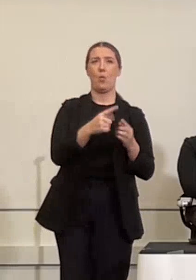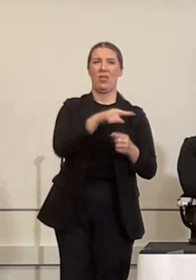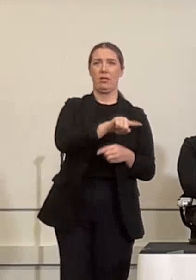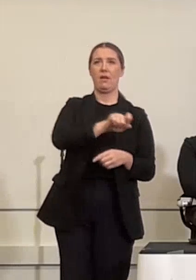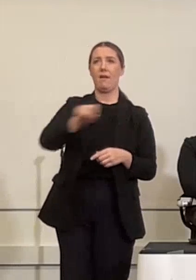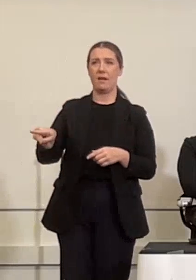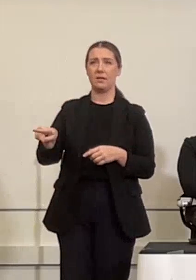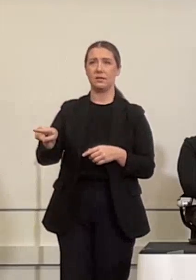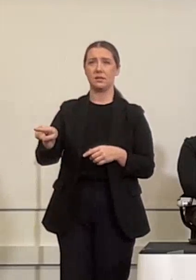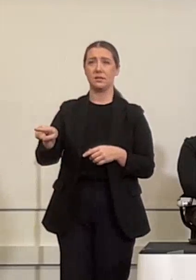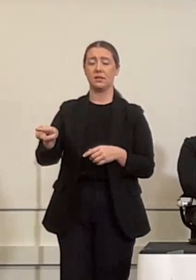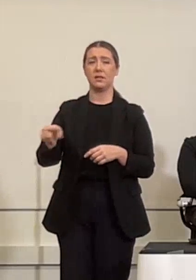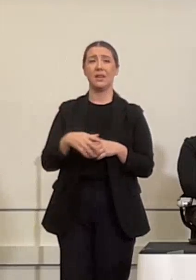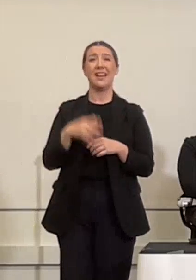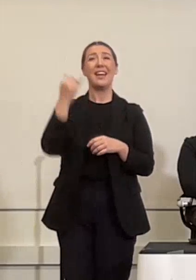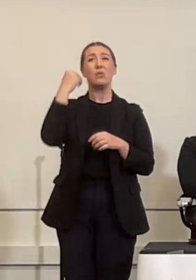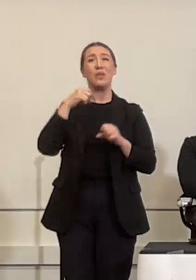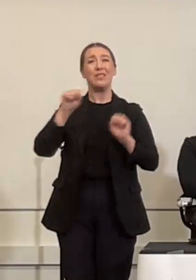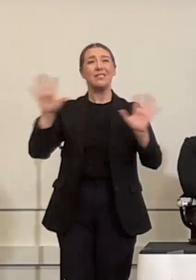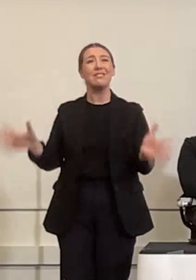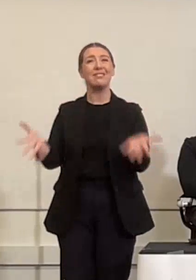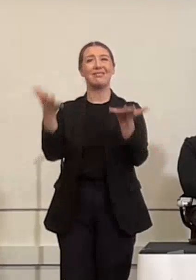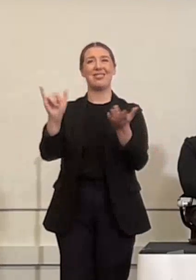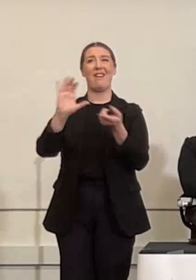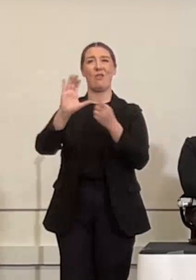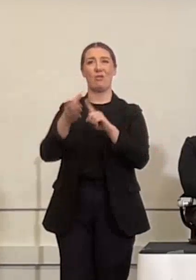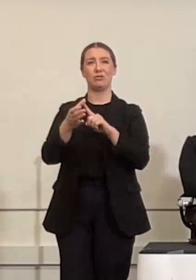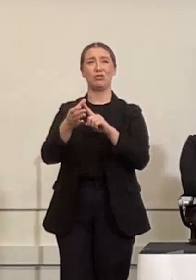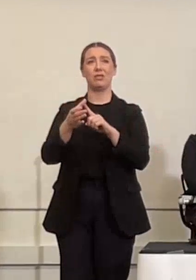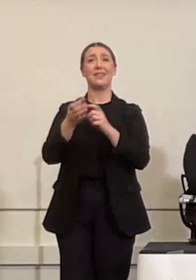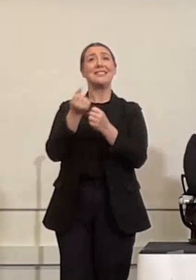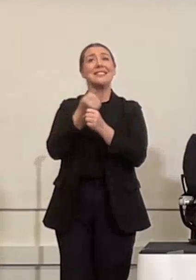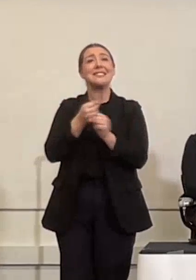And if we can just create a culture where it's safe to ask